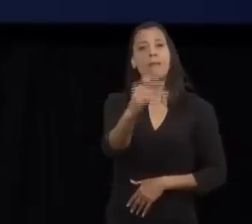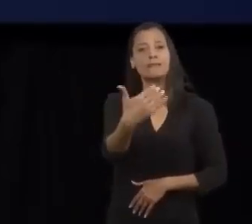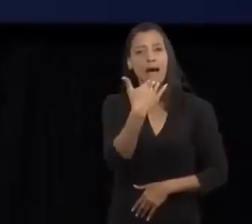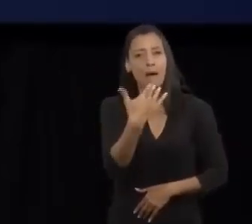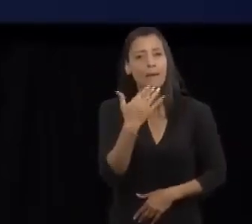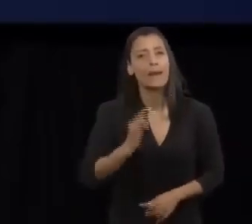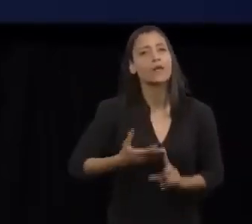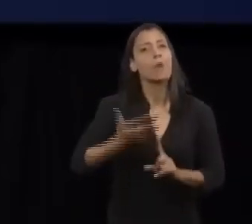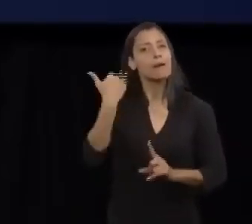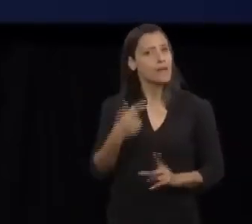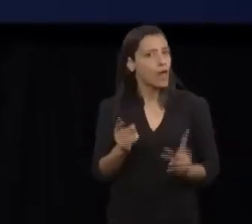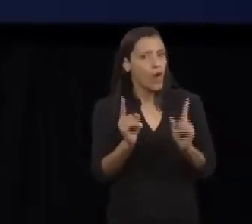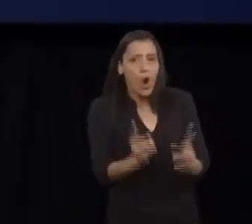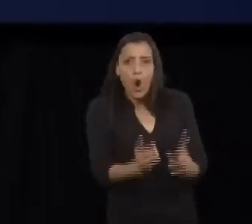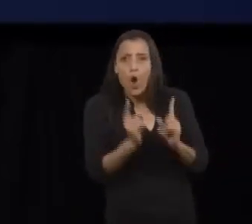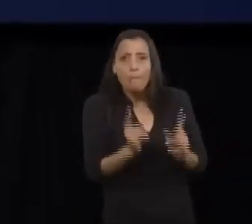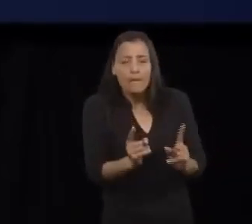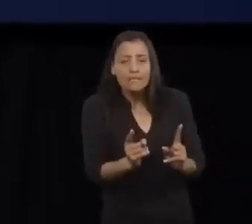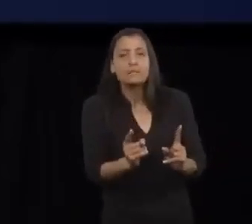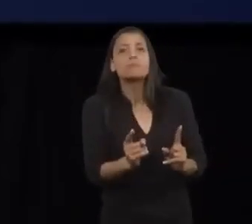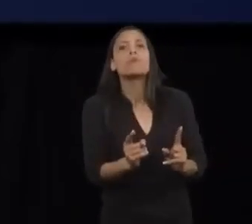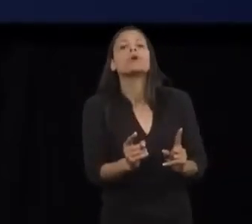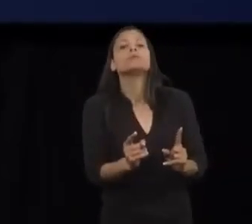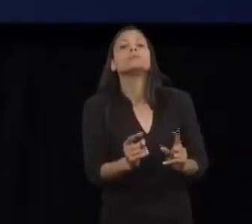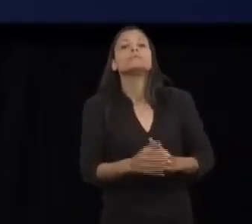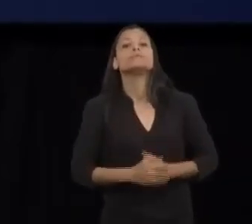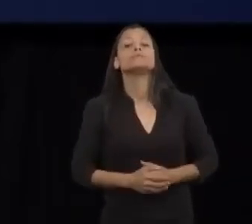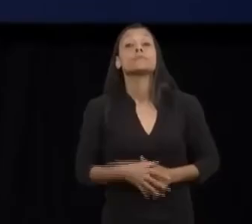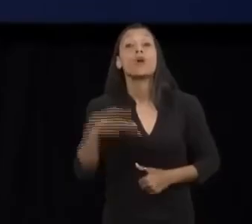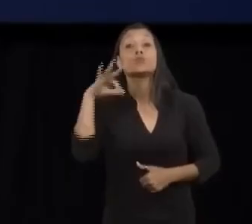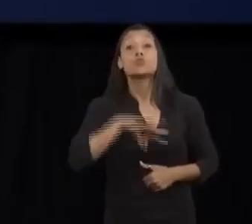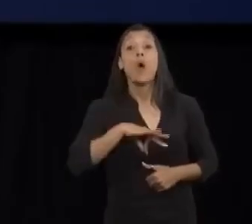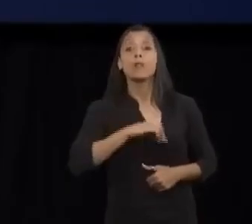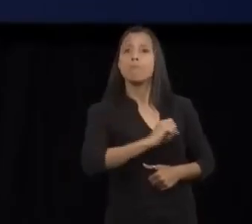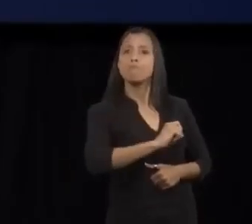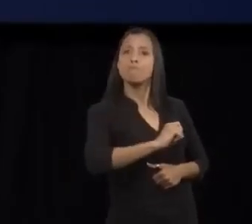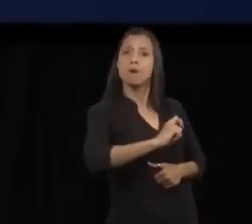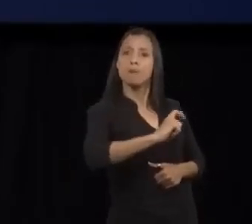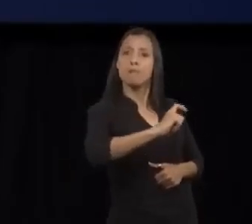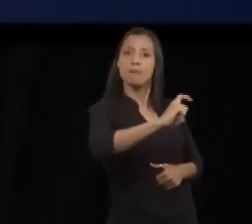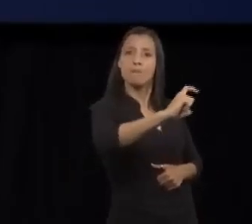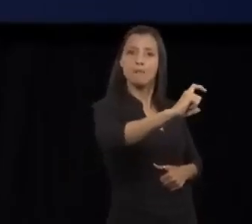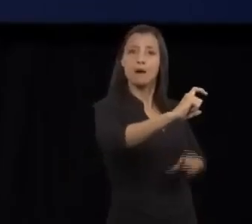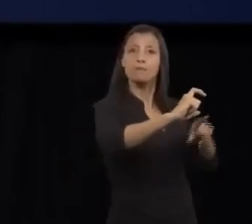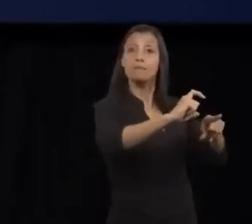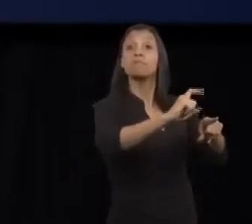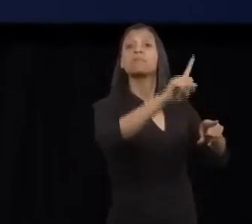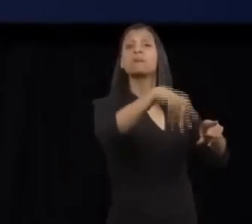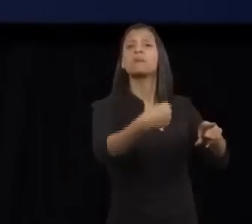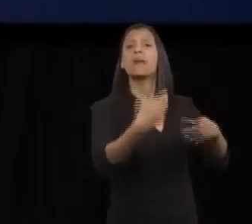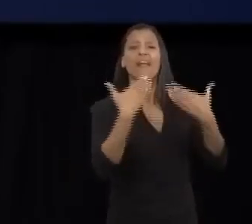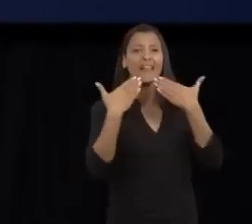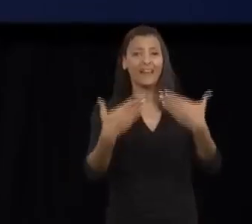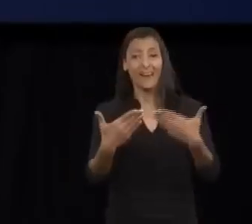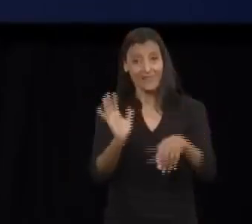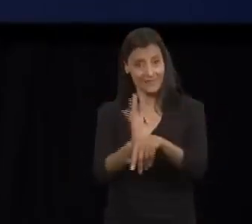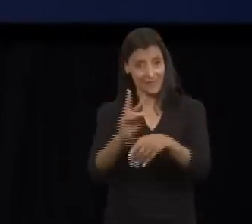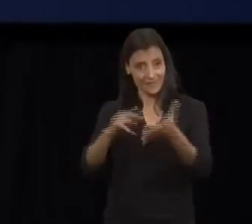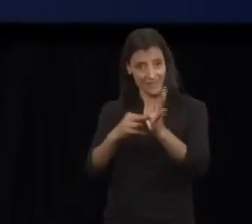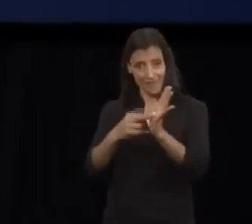the real wages have also increased continuously. And that has meant that the cruel liberals